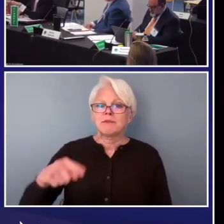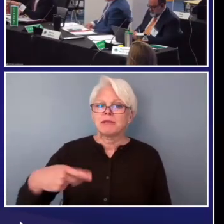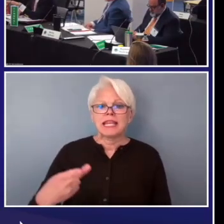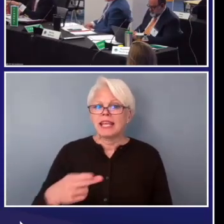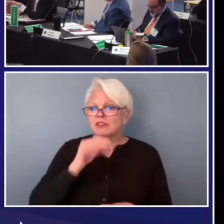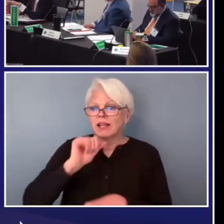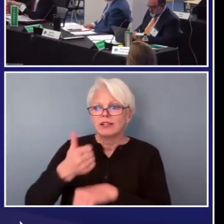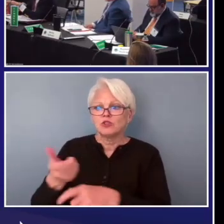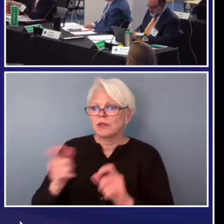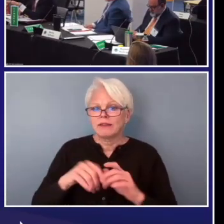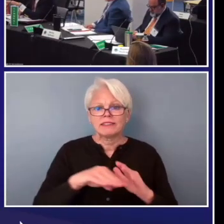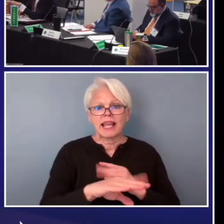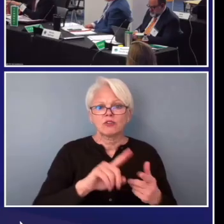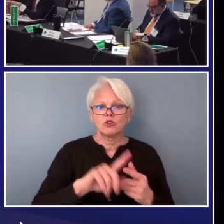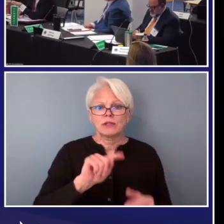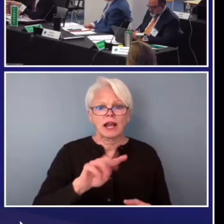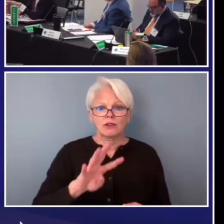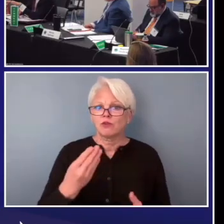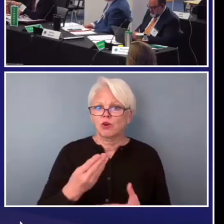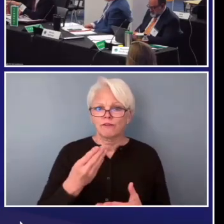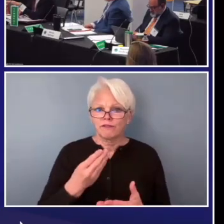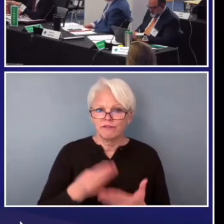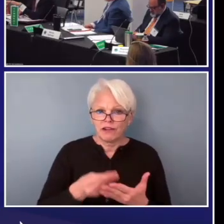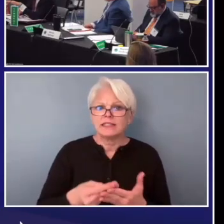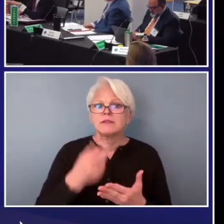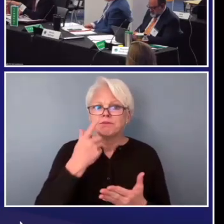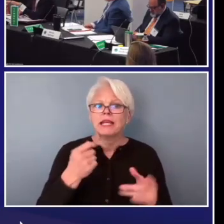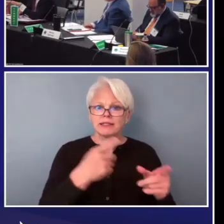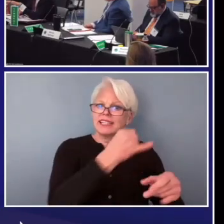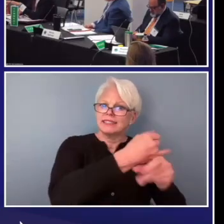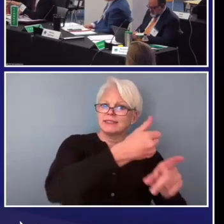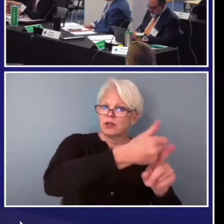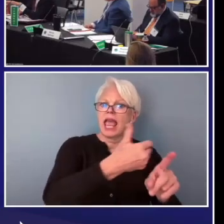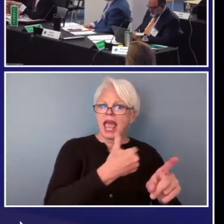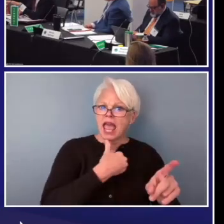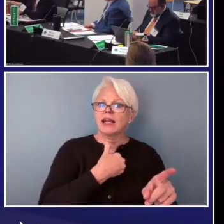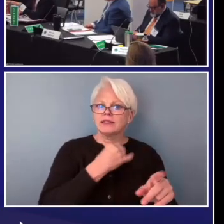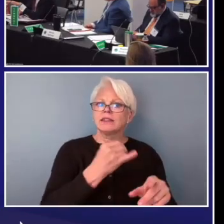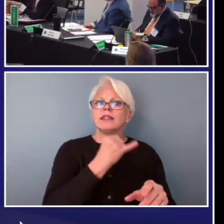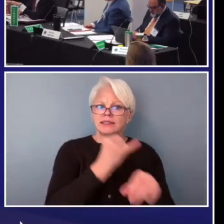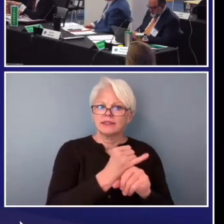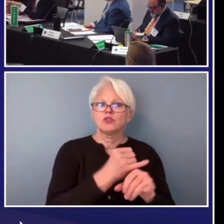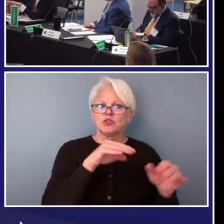because our institution had institutional accreditation, but certainly every dean and every school of public health goes